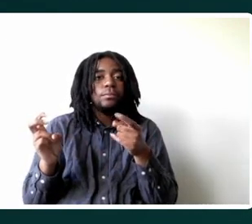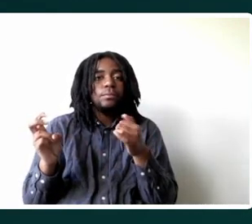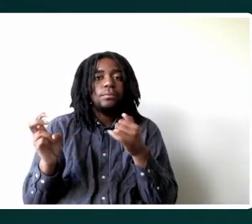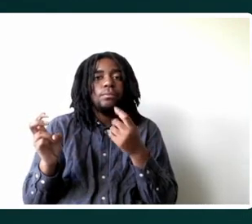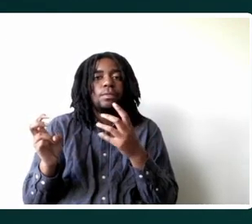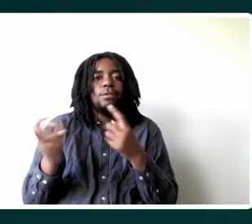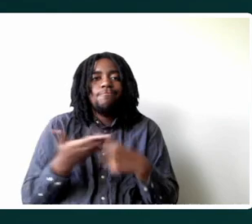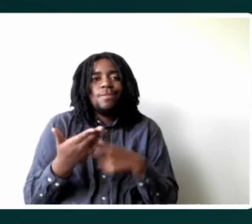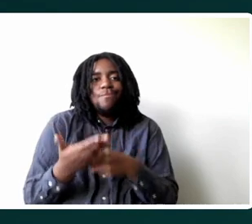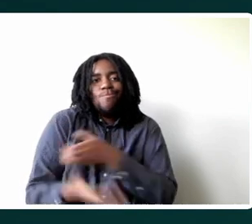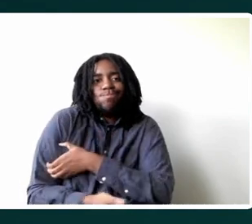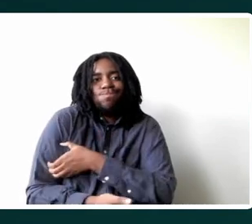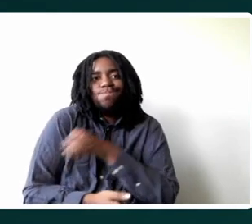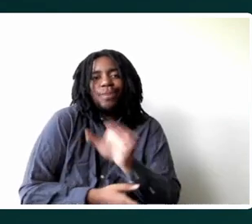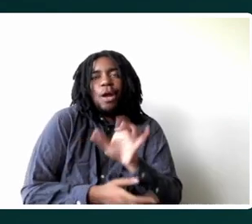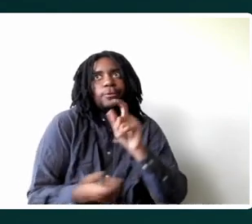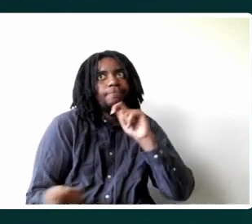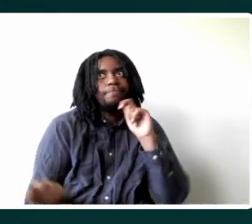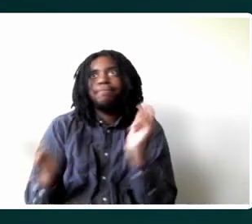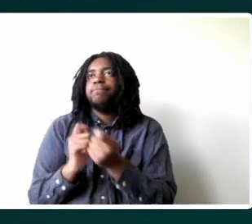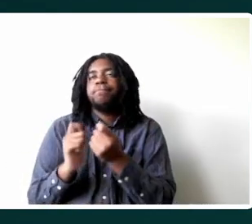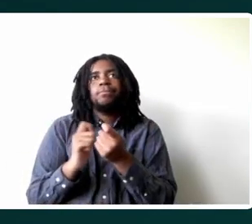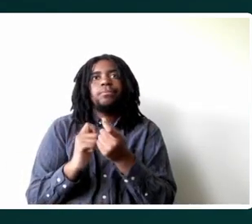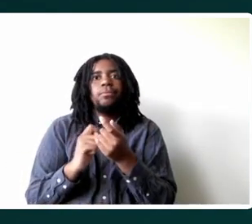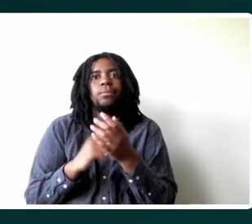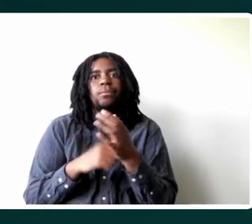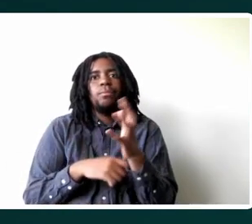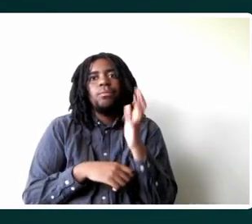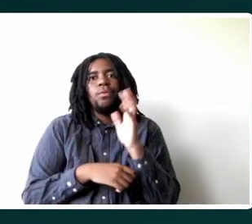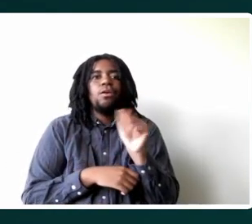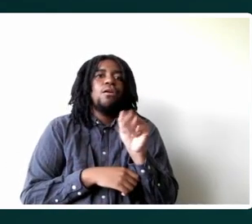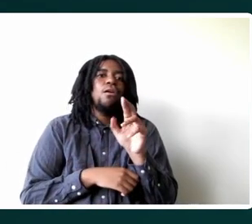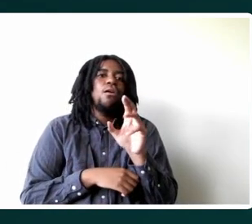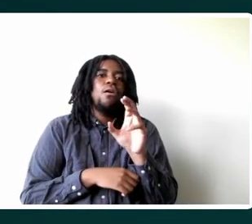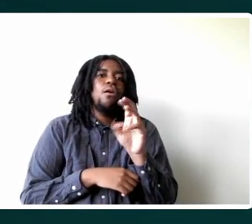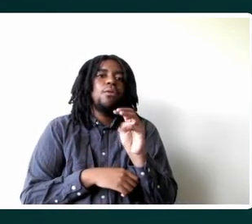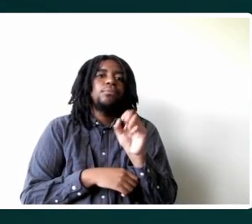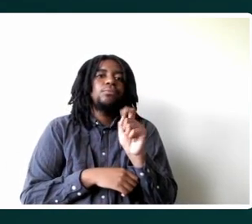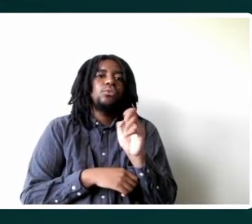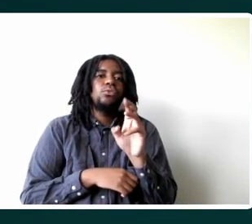power of her time at Armstrong High School, which was the second high school for African American